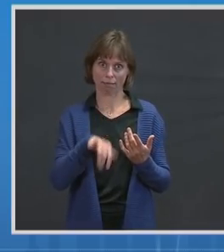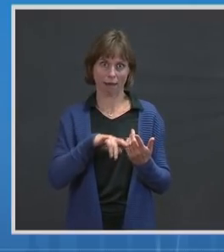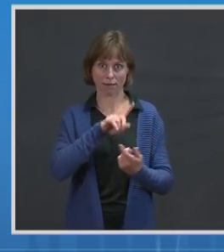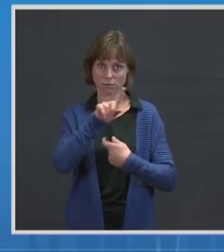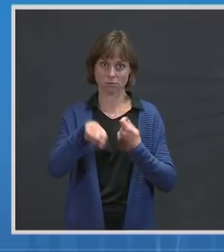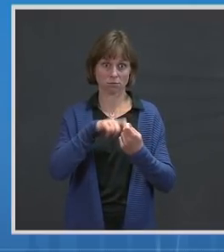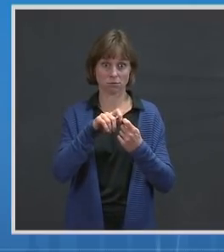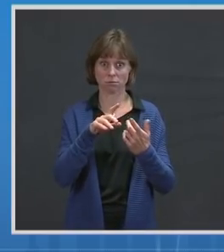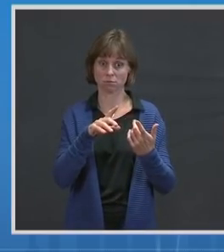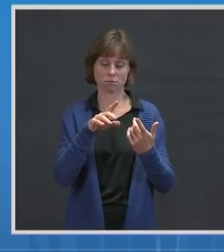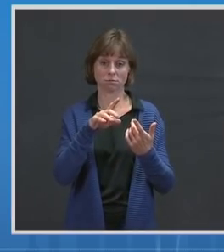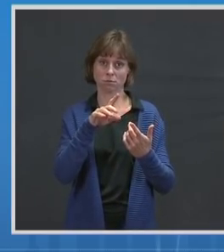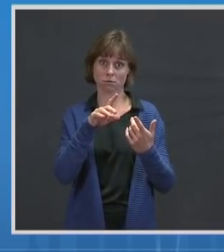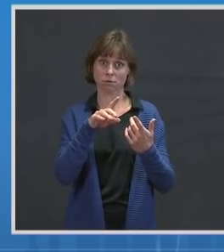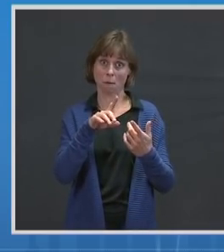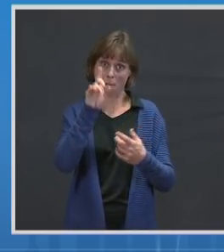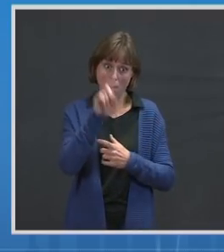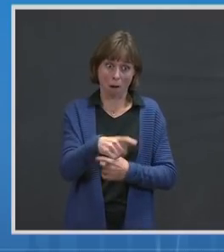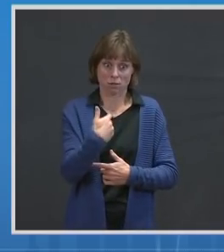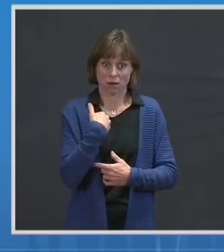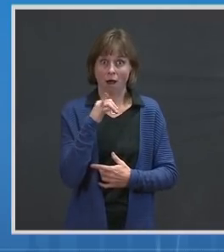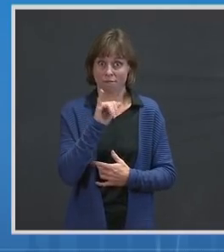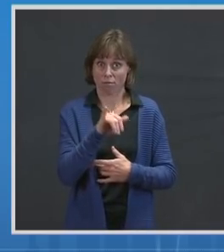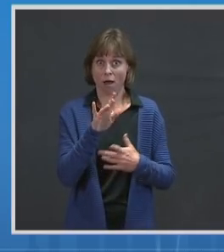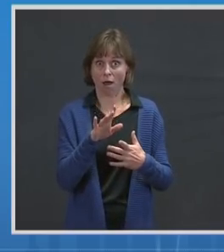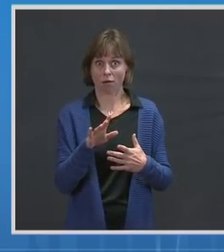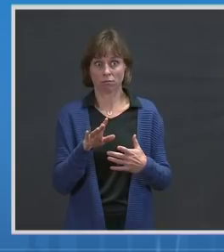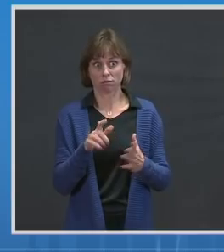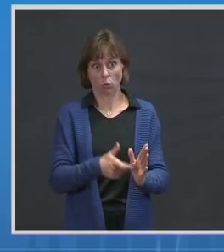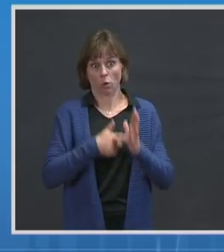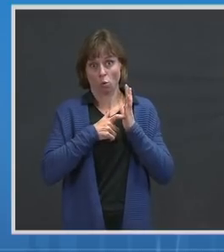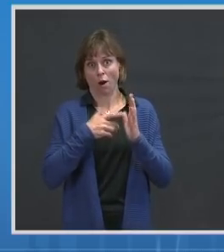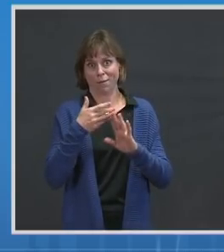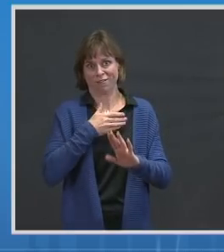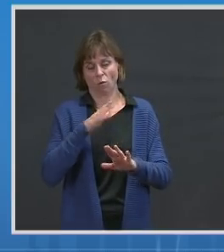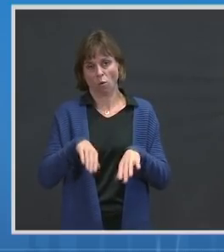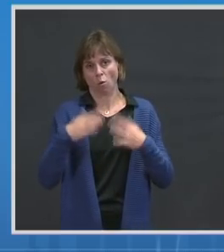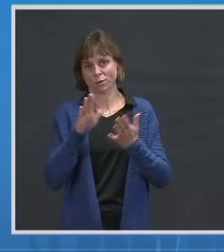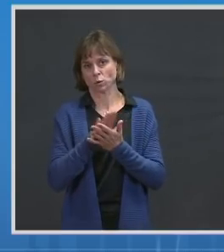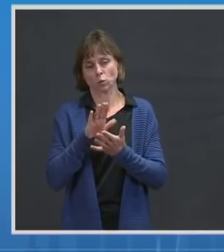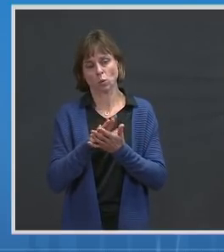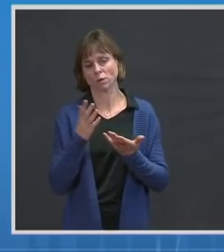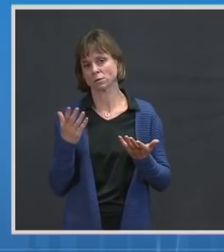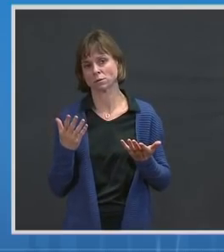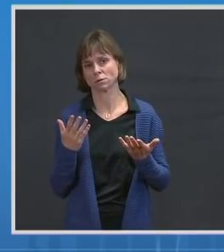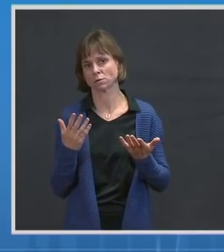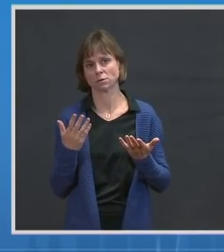At the same time that we say that, we do say and we feel strongly that we should try as best